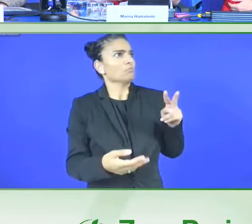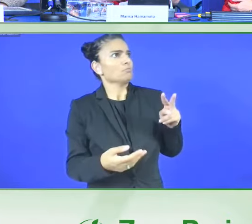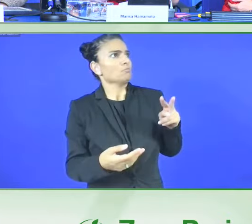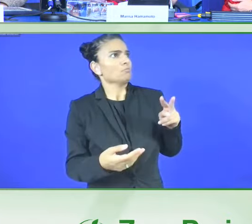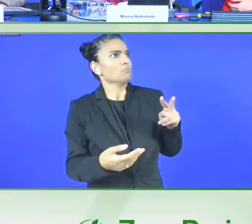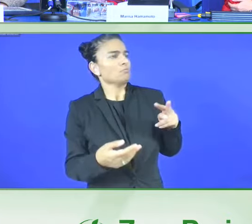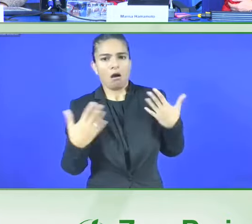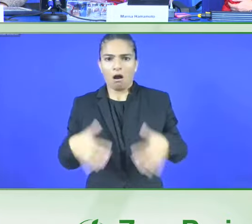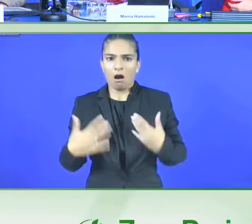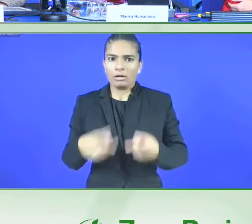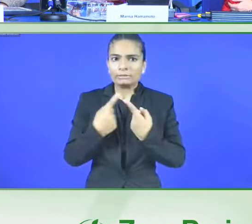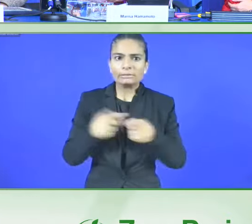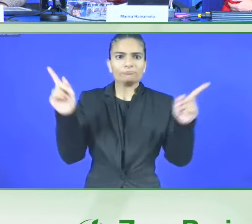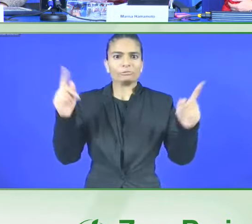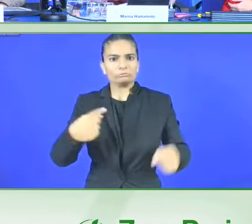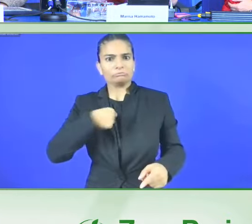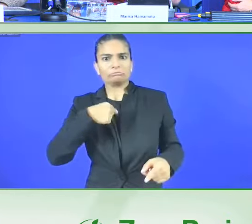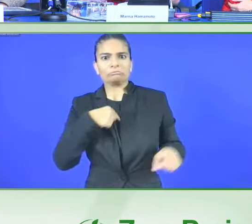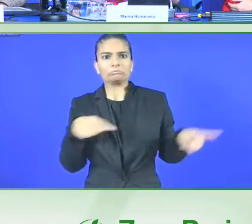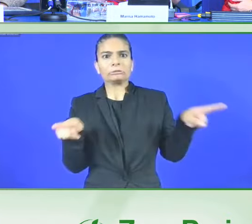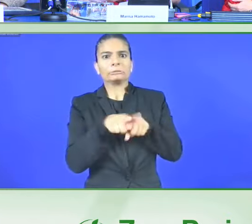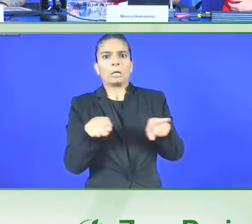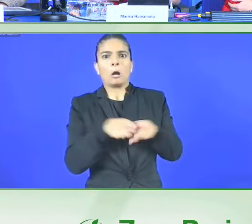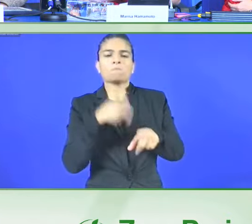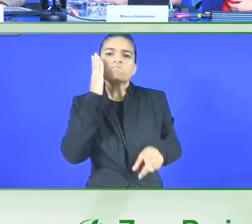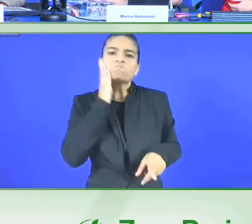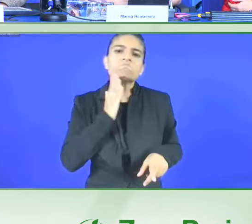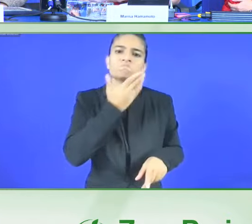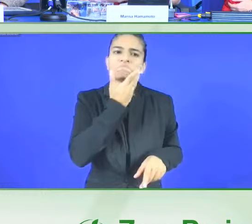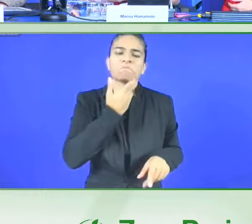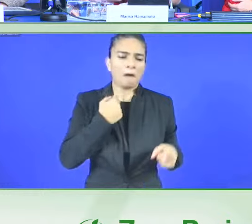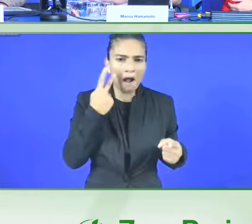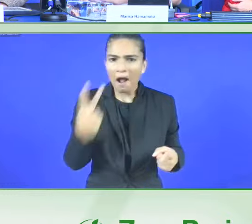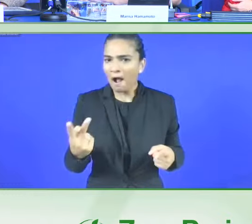program, this is 1/82 video of our work. Let's play the video.